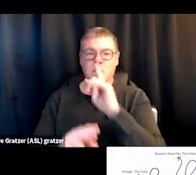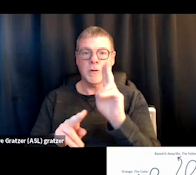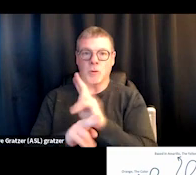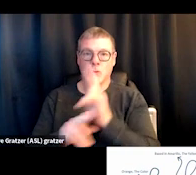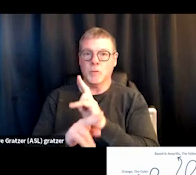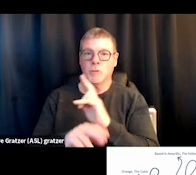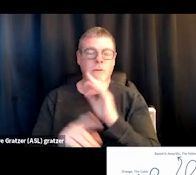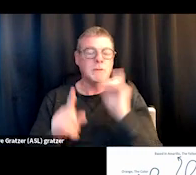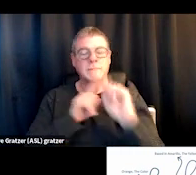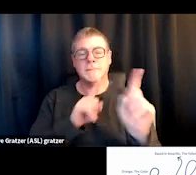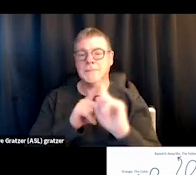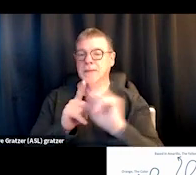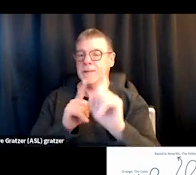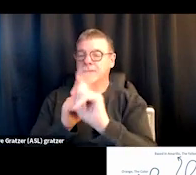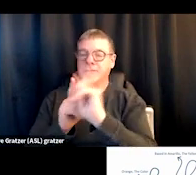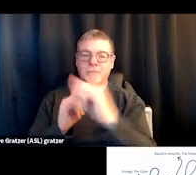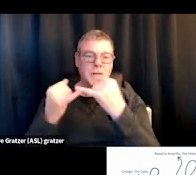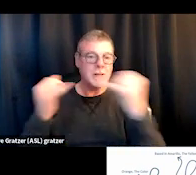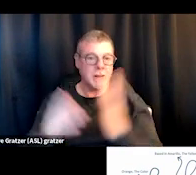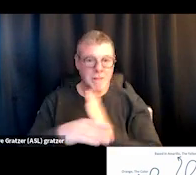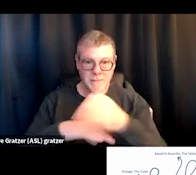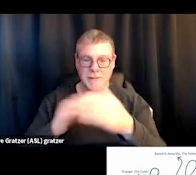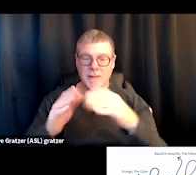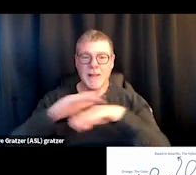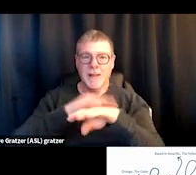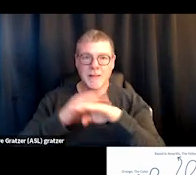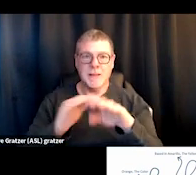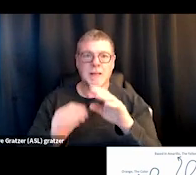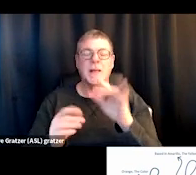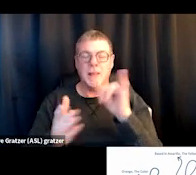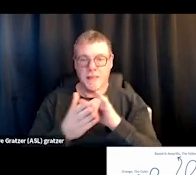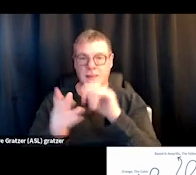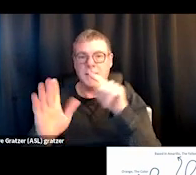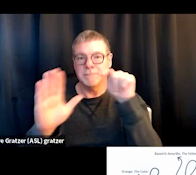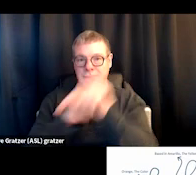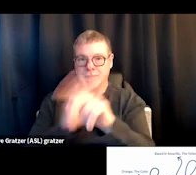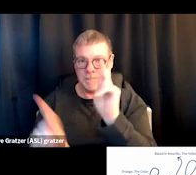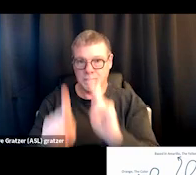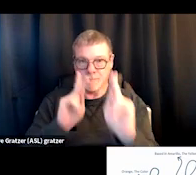of different lines began accessing, and that led to a bunch of fatalities. And now what we've seen